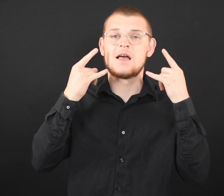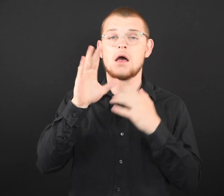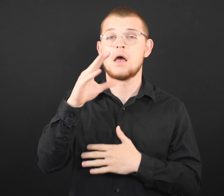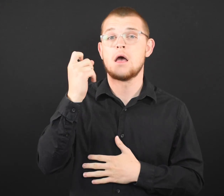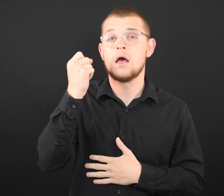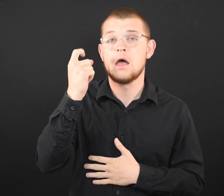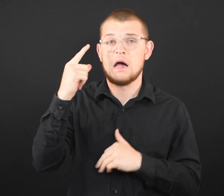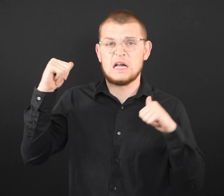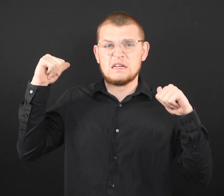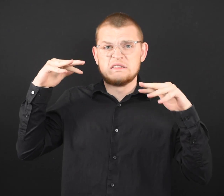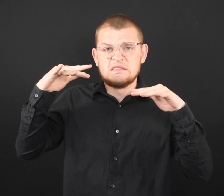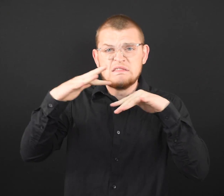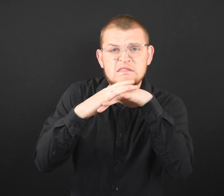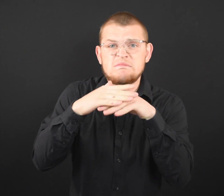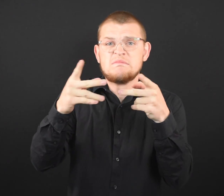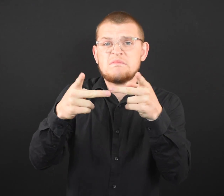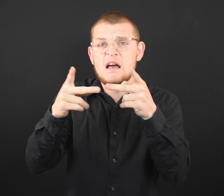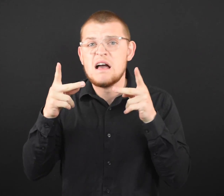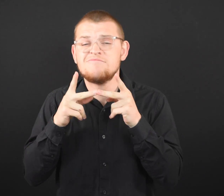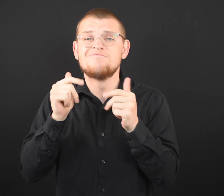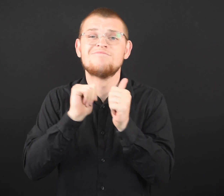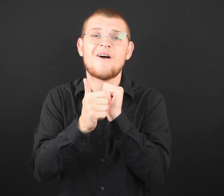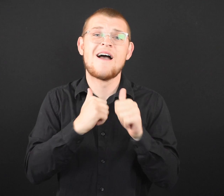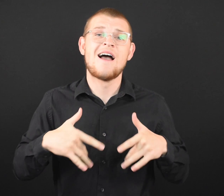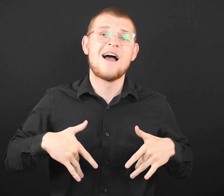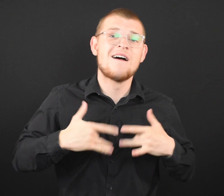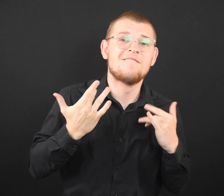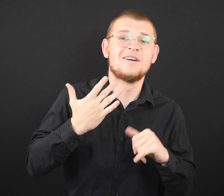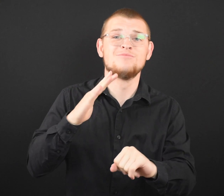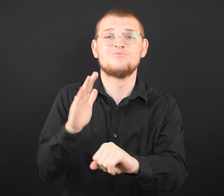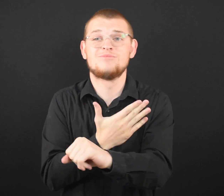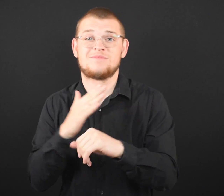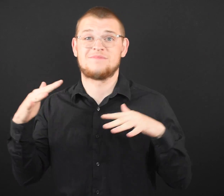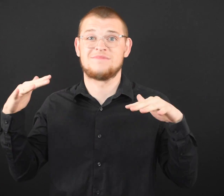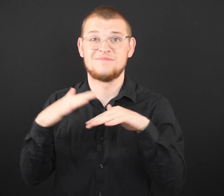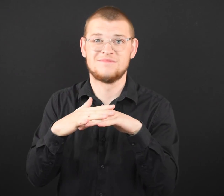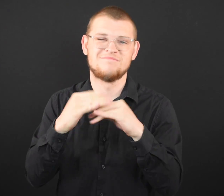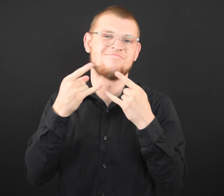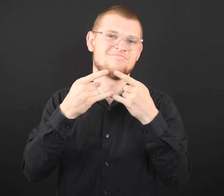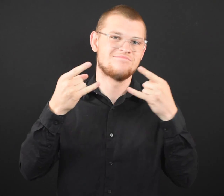without wearing a mask except in crowded settings and venues, such as sporting events,